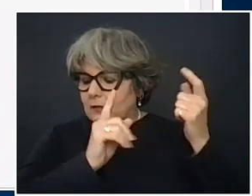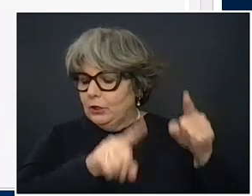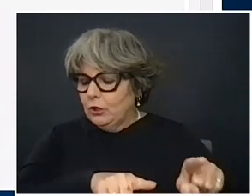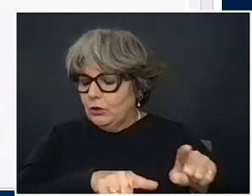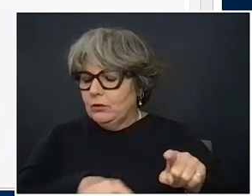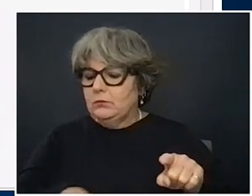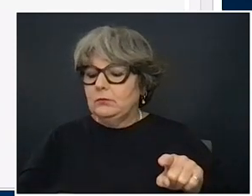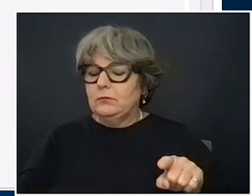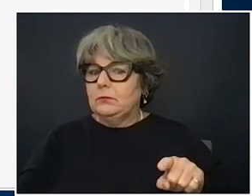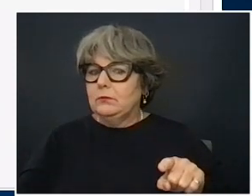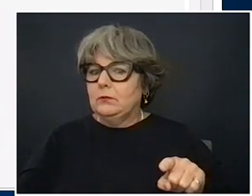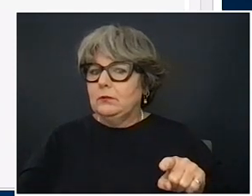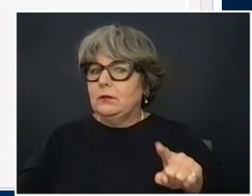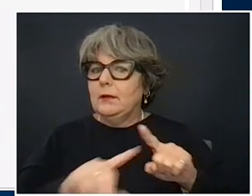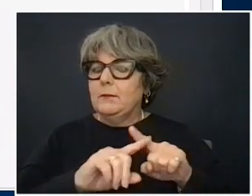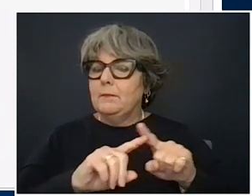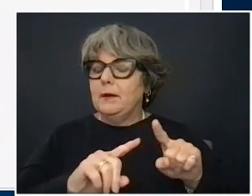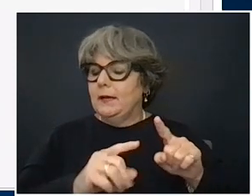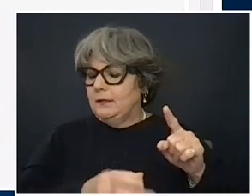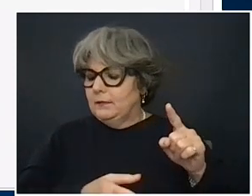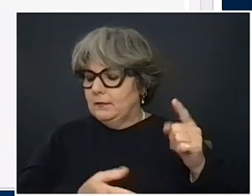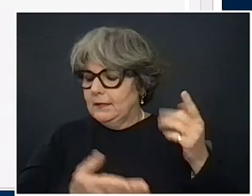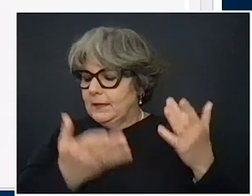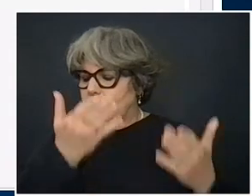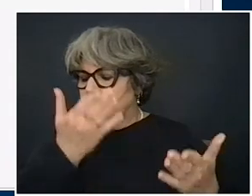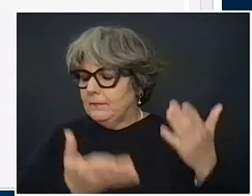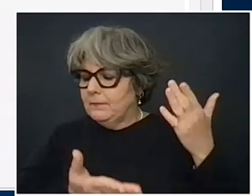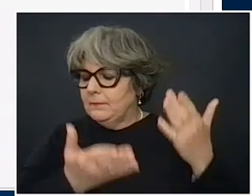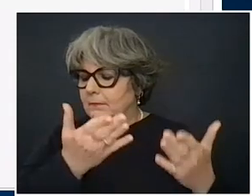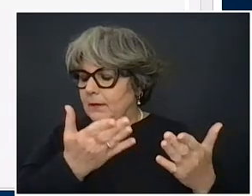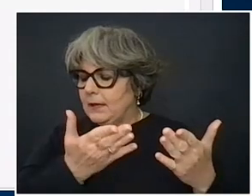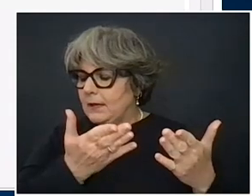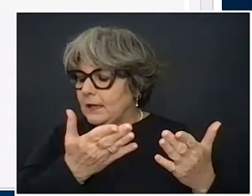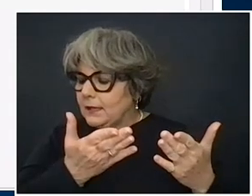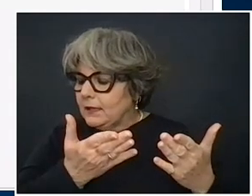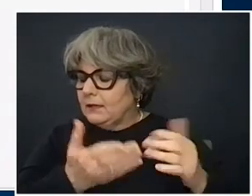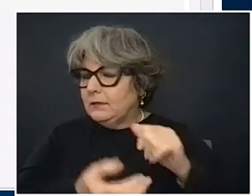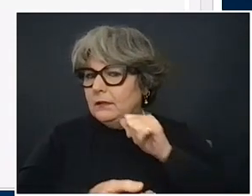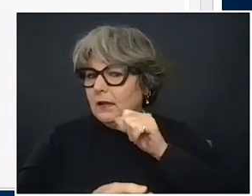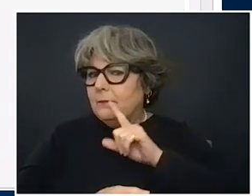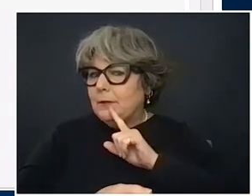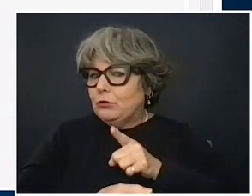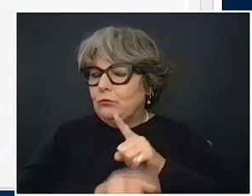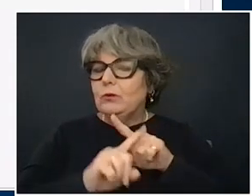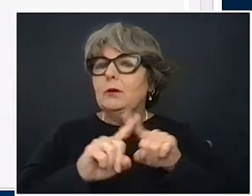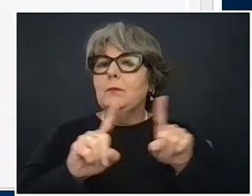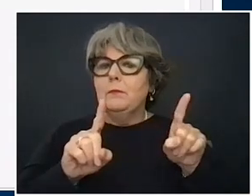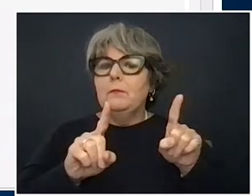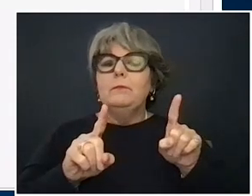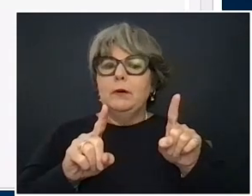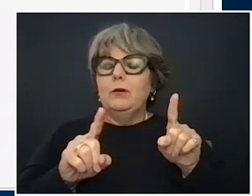But in my opinion that may not- it may not be the case, but again, we'll definitely consider all of your comments.